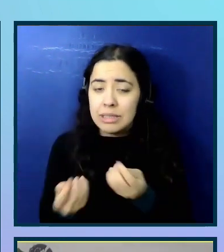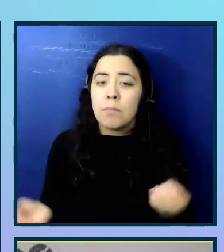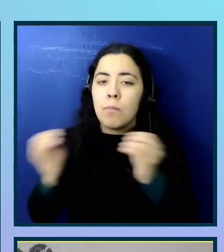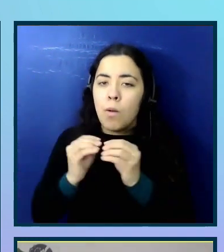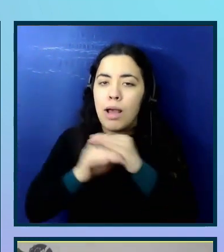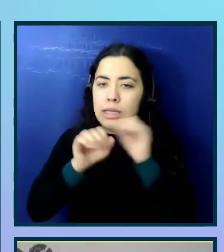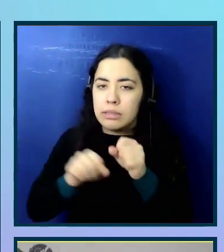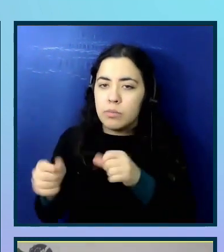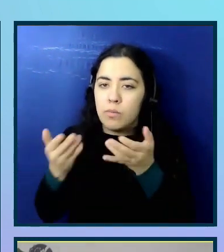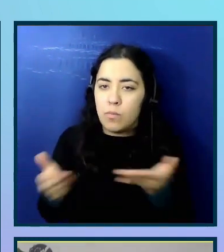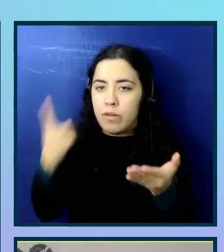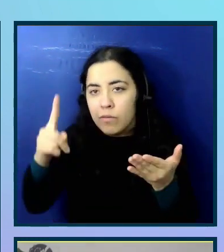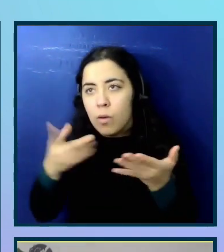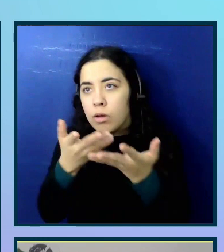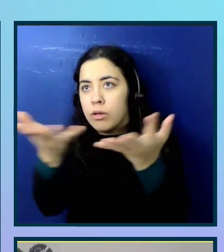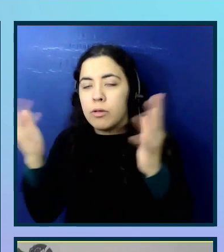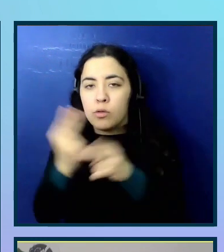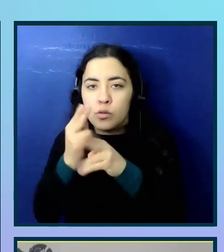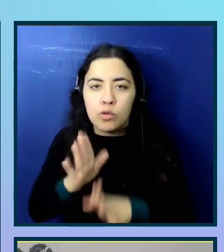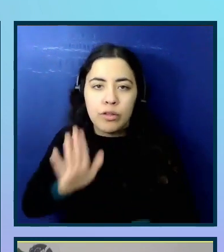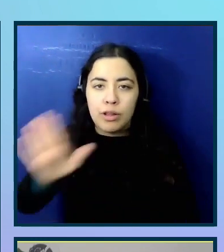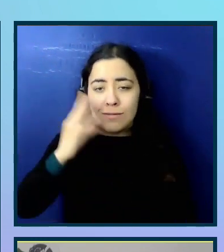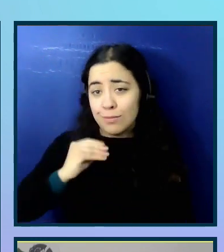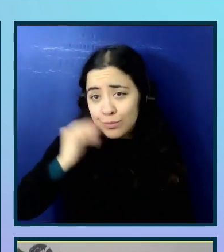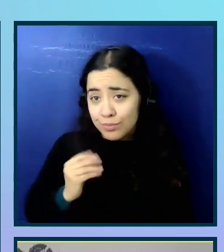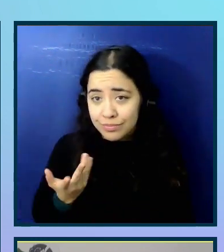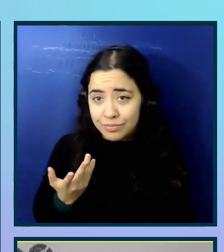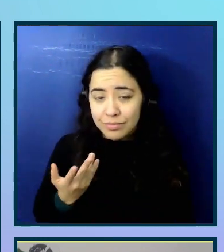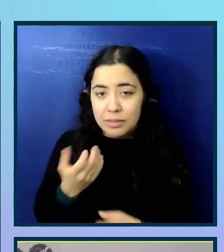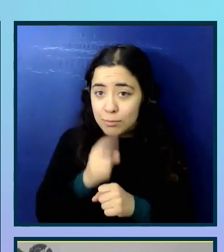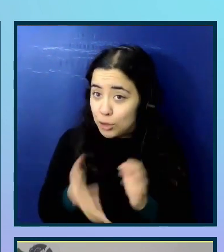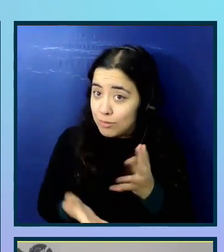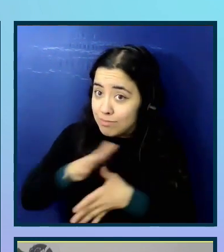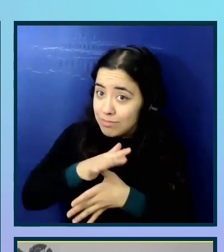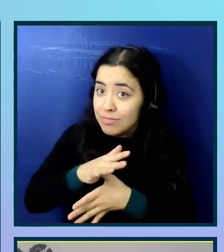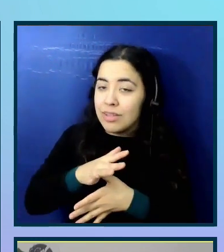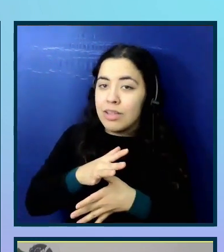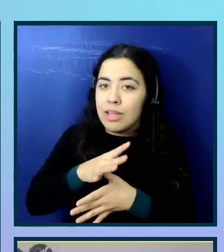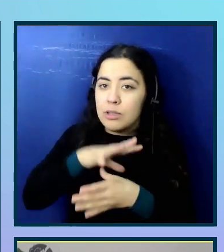and to our users together and make sure that it's again, part of the project from the beginning.